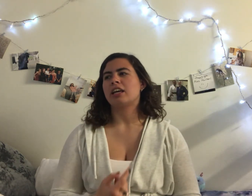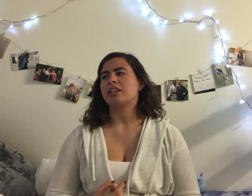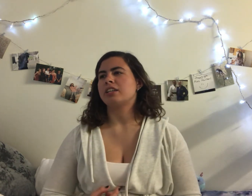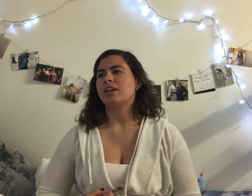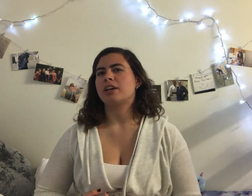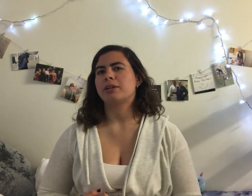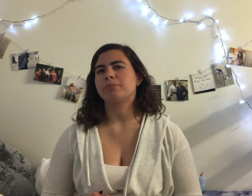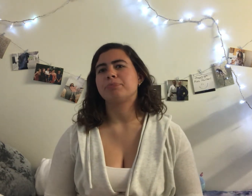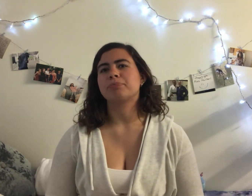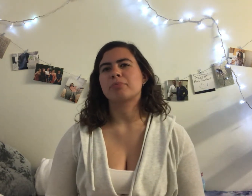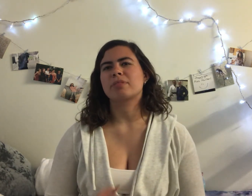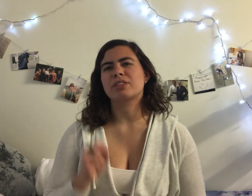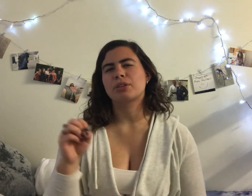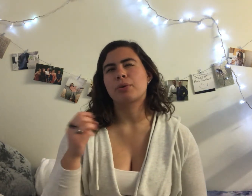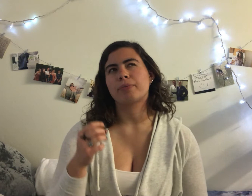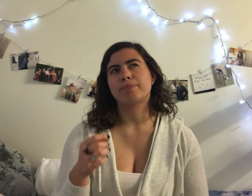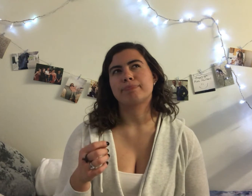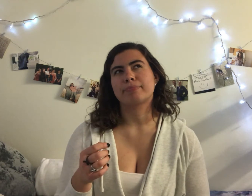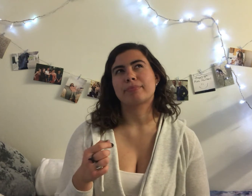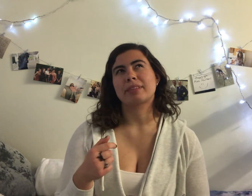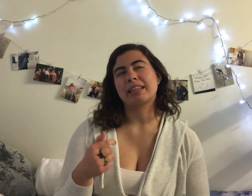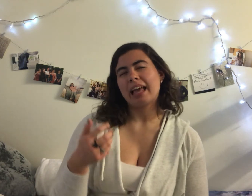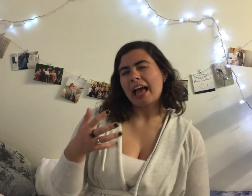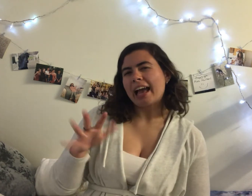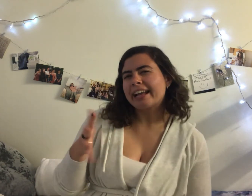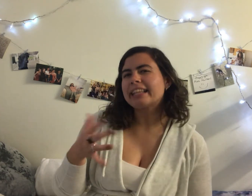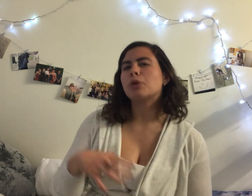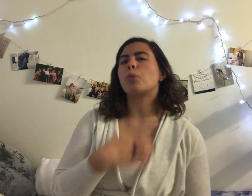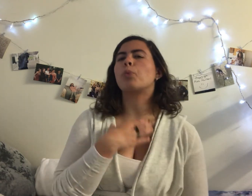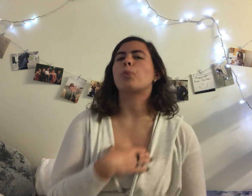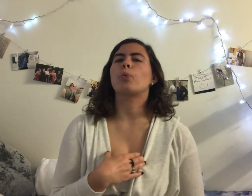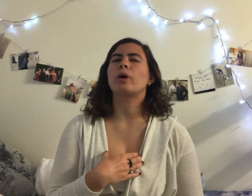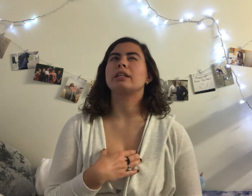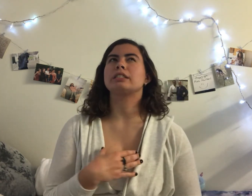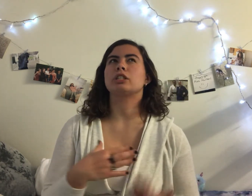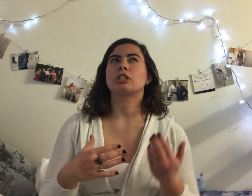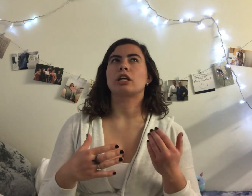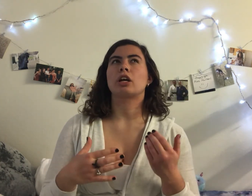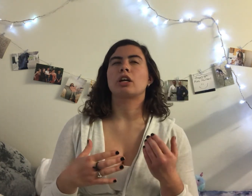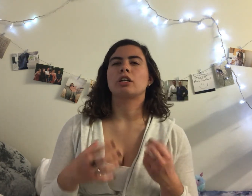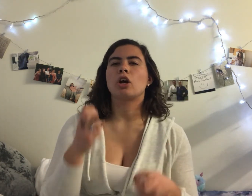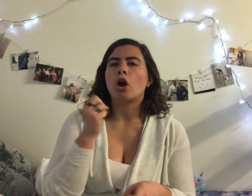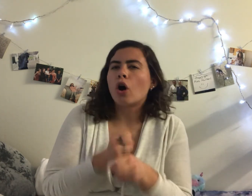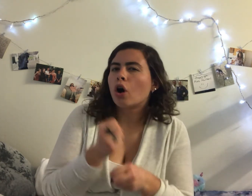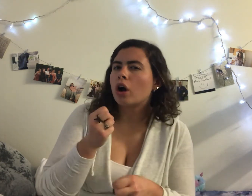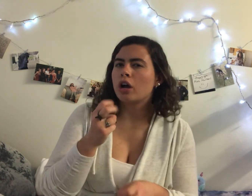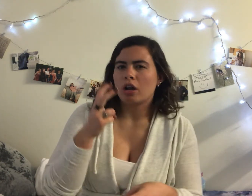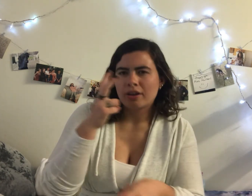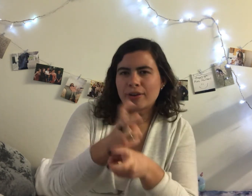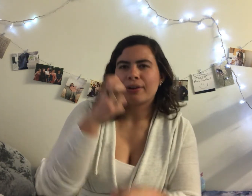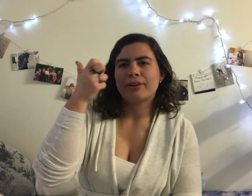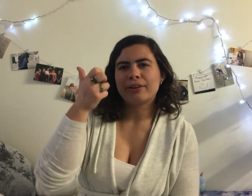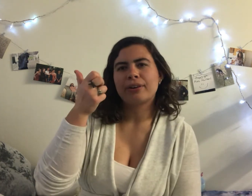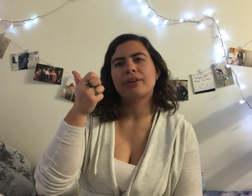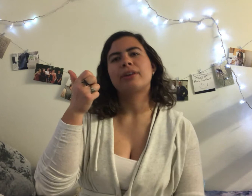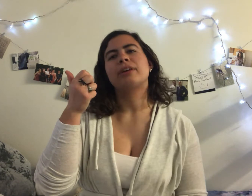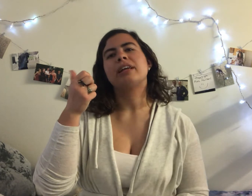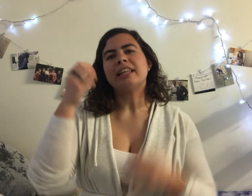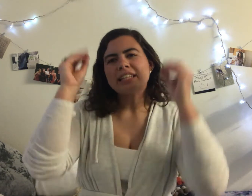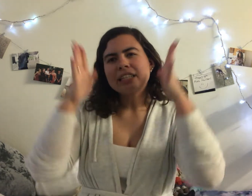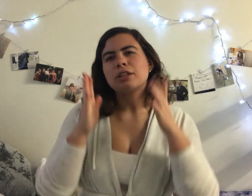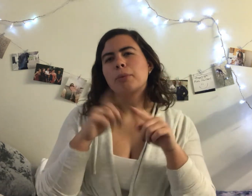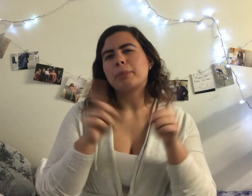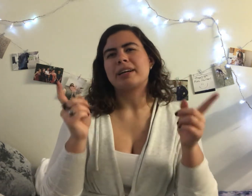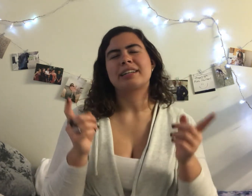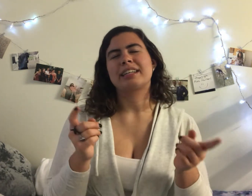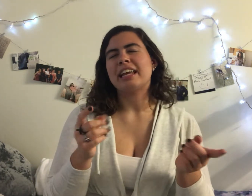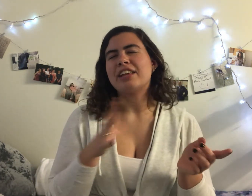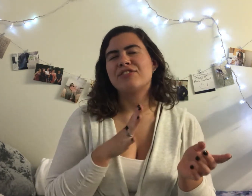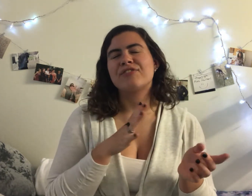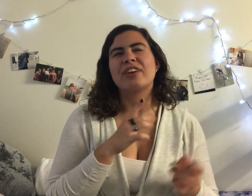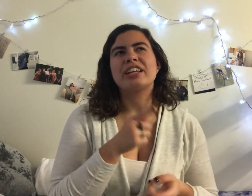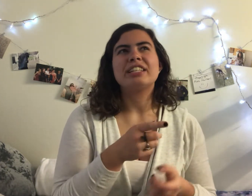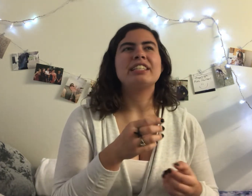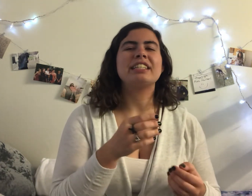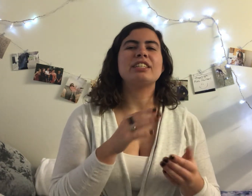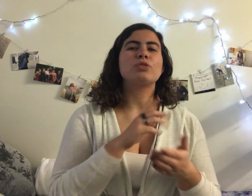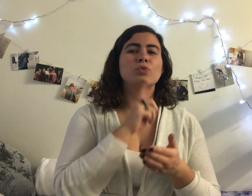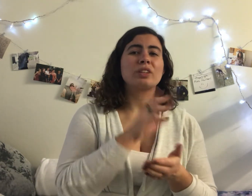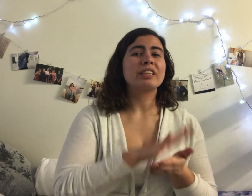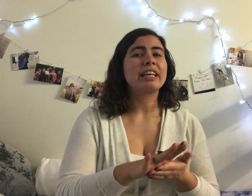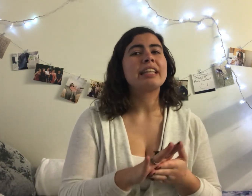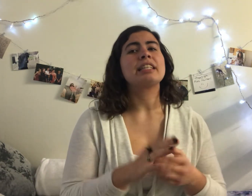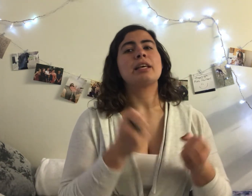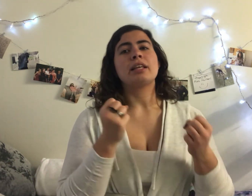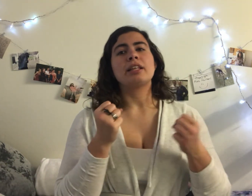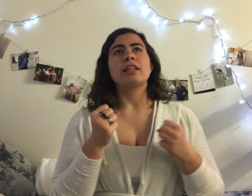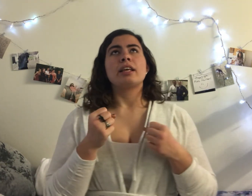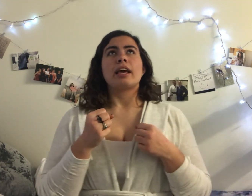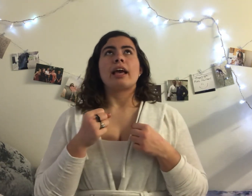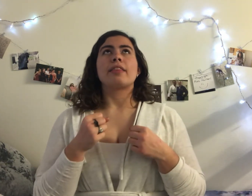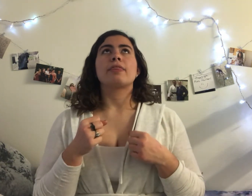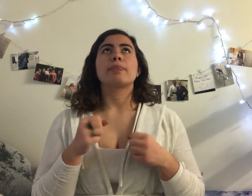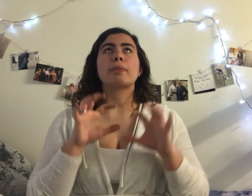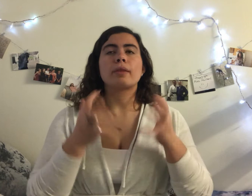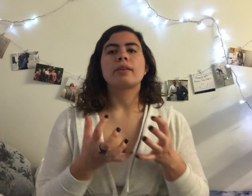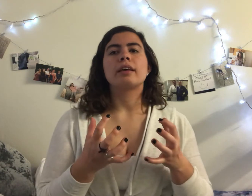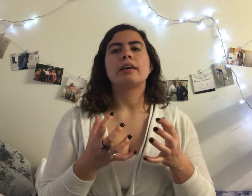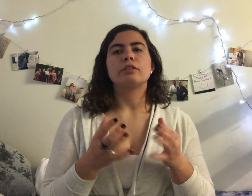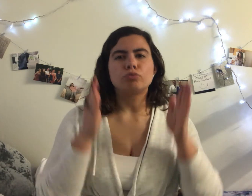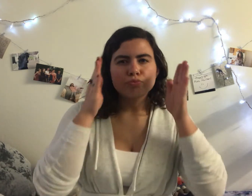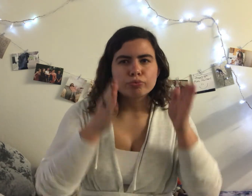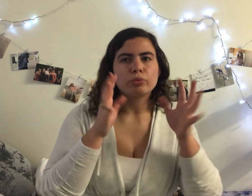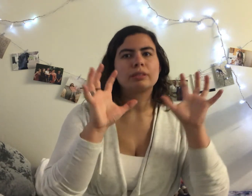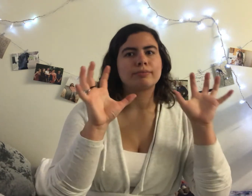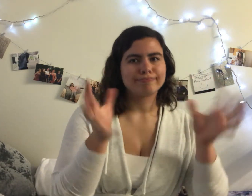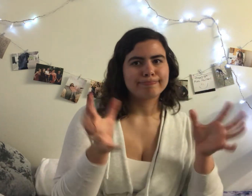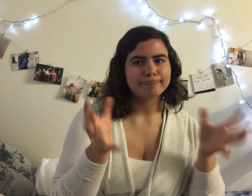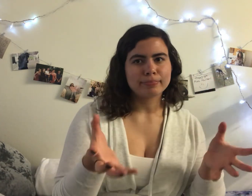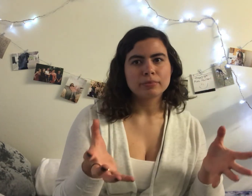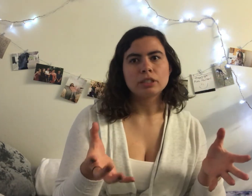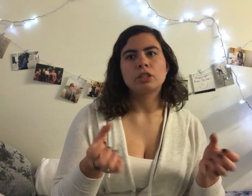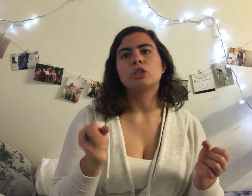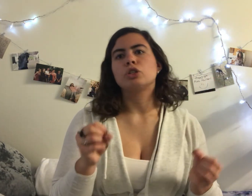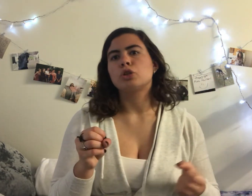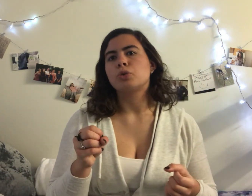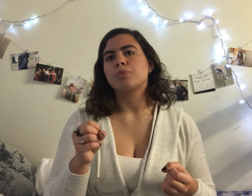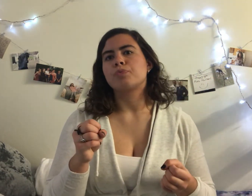I kind of wish I had a harder teacher, but it's fine. She's really nice and the class focuses on conversation